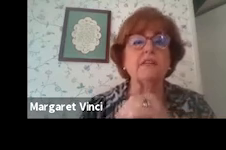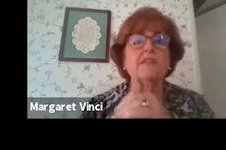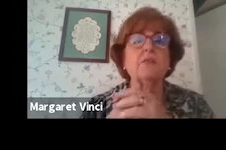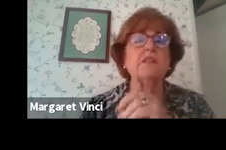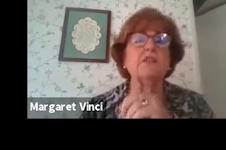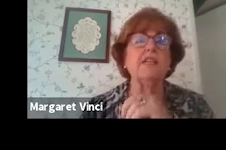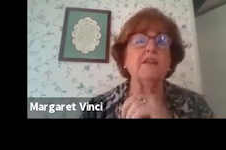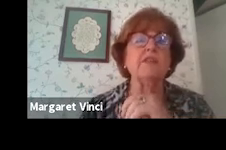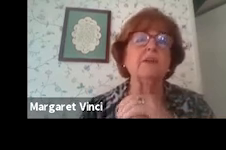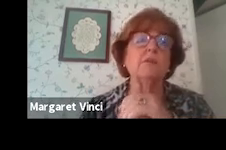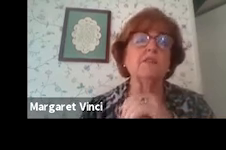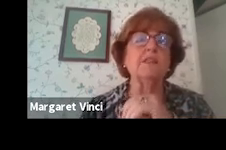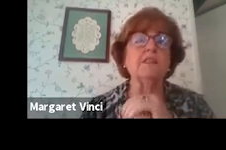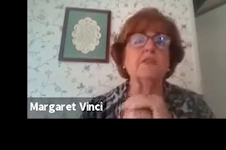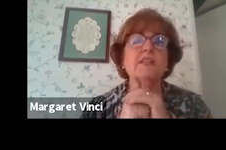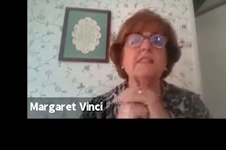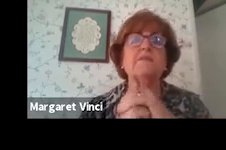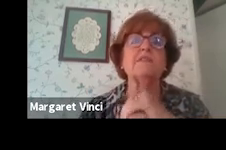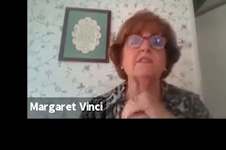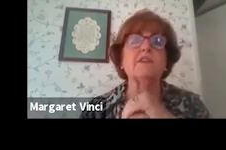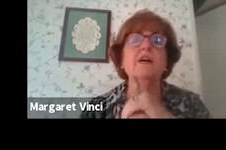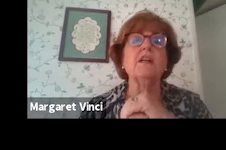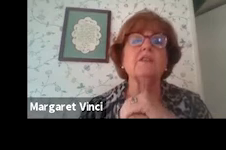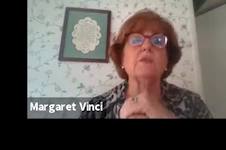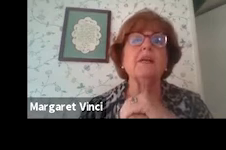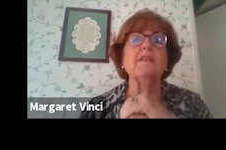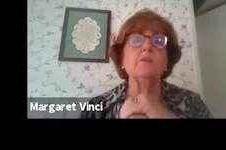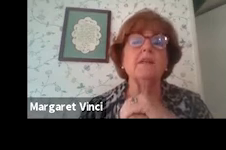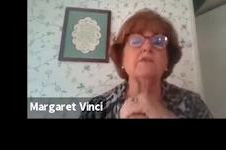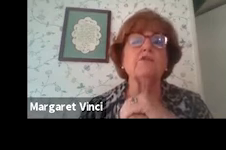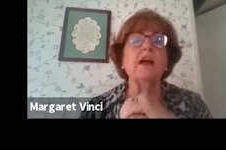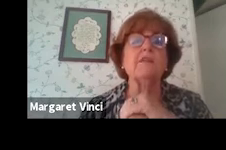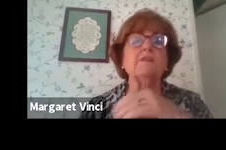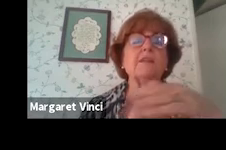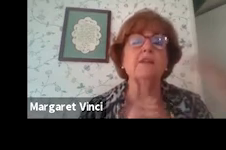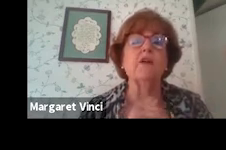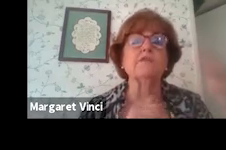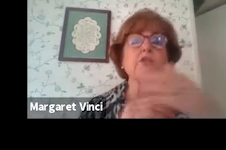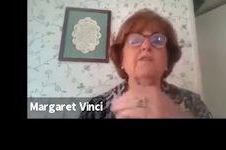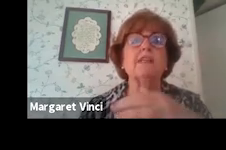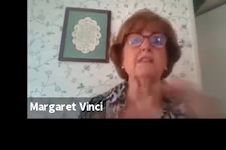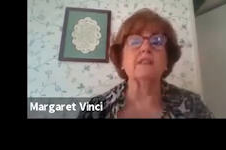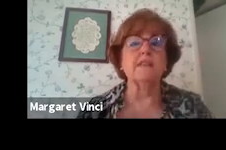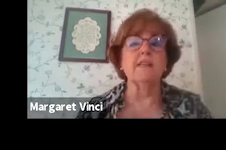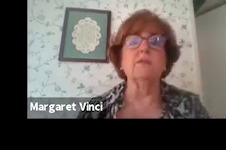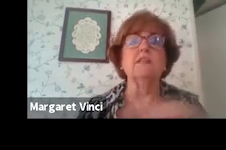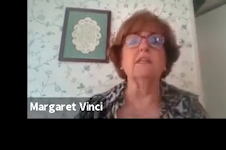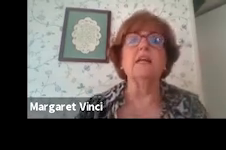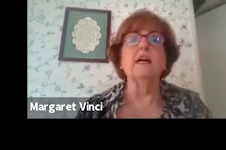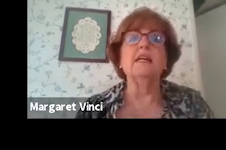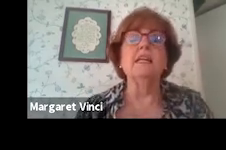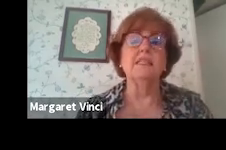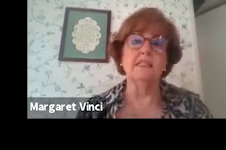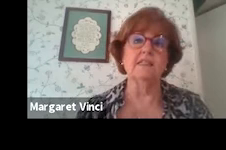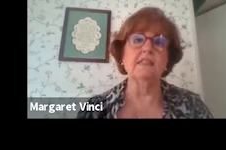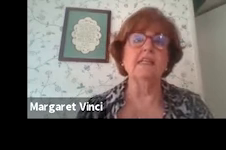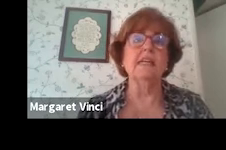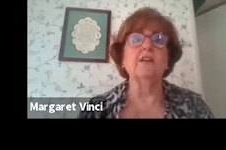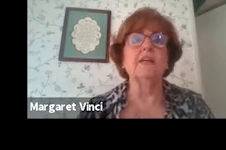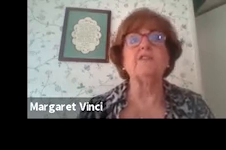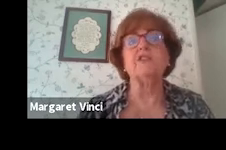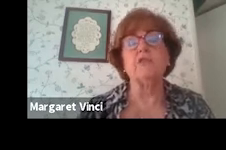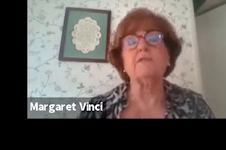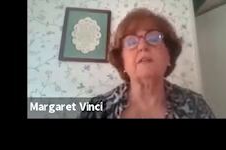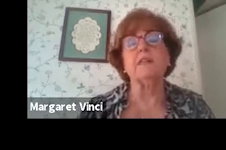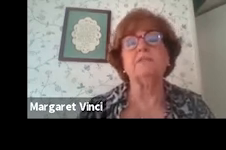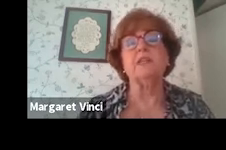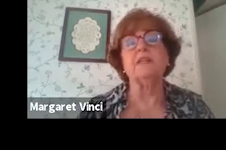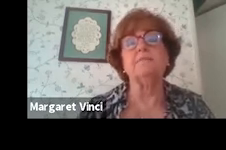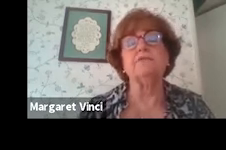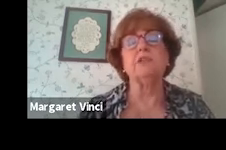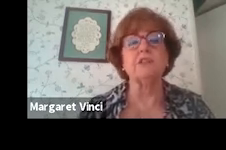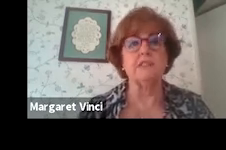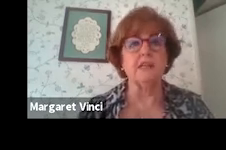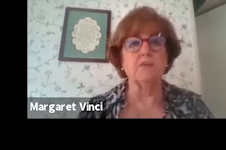Margaret Vinci: There was no damage weakness by the time the waves hit sure they diminished and strength, so there was no damage, but it was felt as far as San Francisco so the way that the waves will travel with an offshore event and they will then.